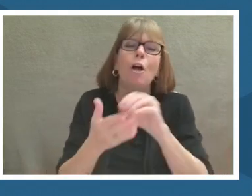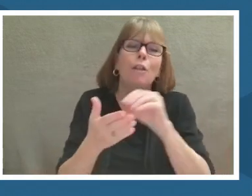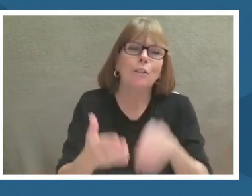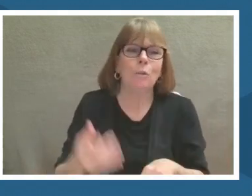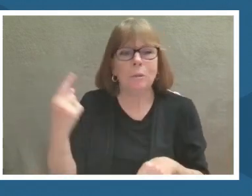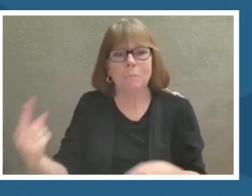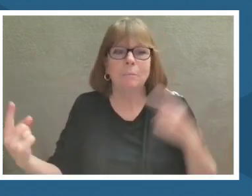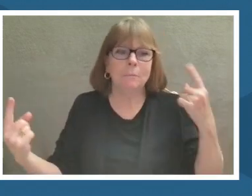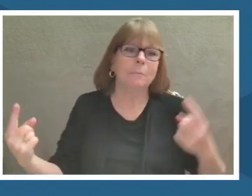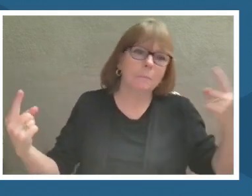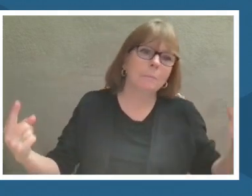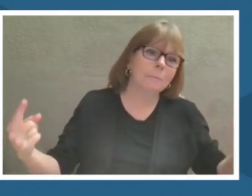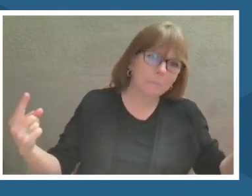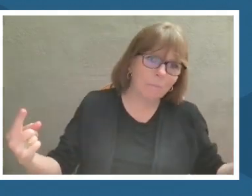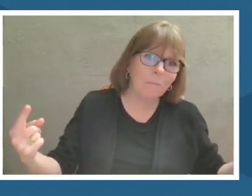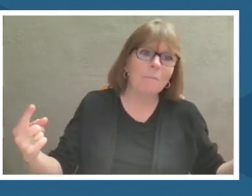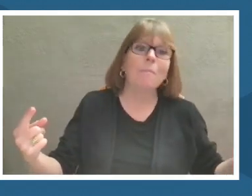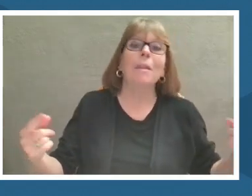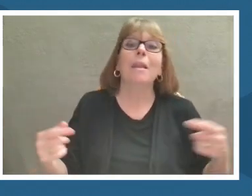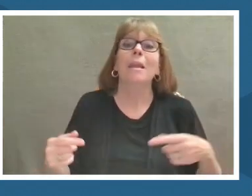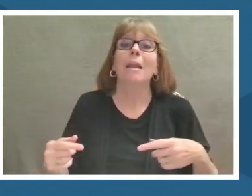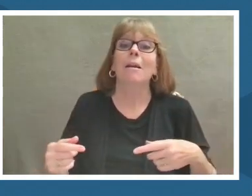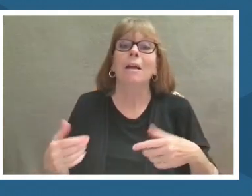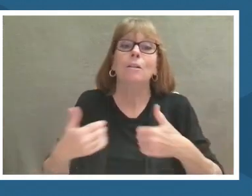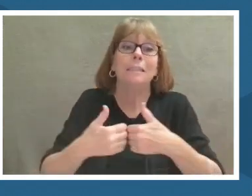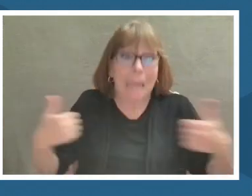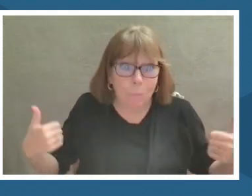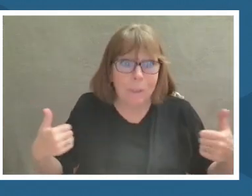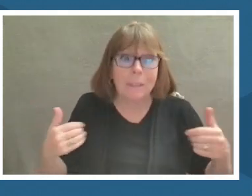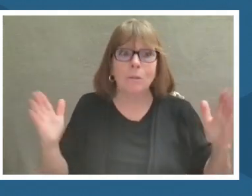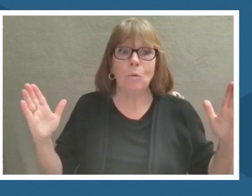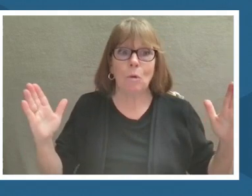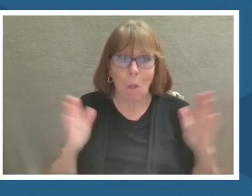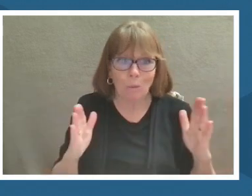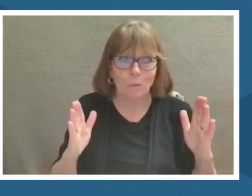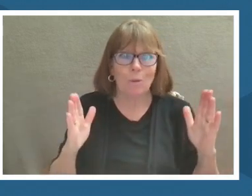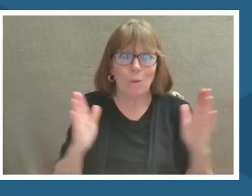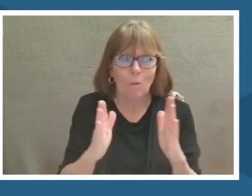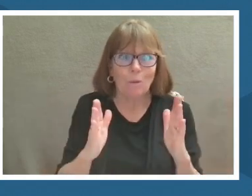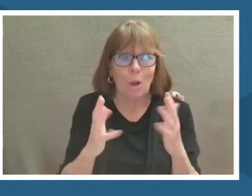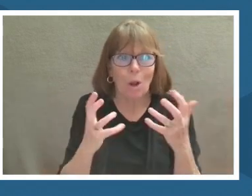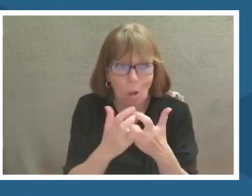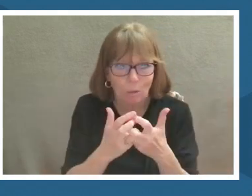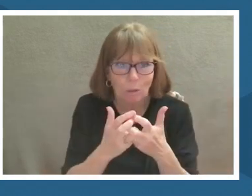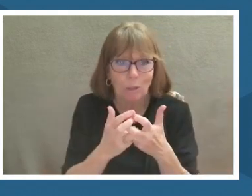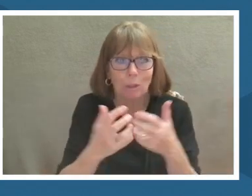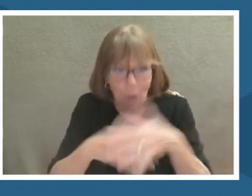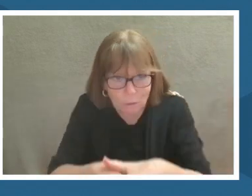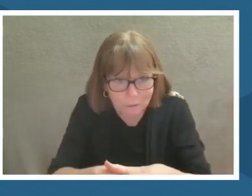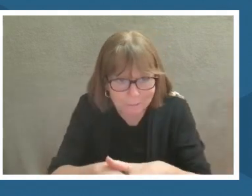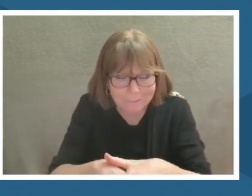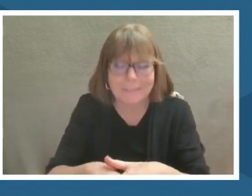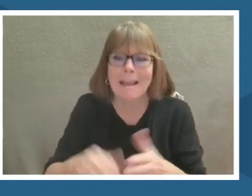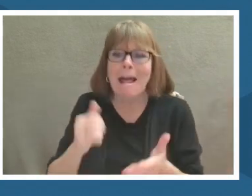interdisciplinary to transdisciplinary teaching and learning around complex